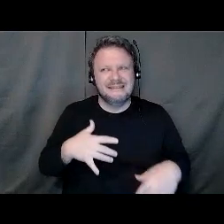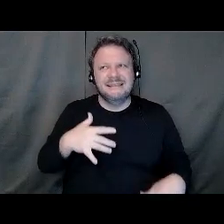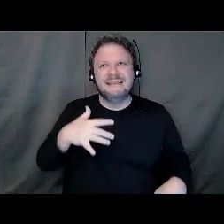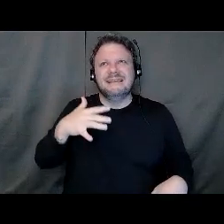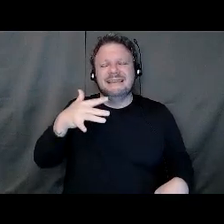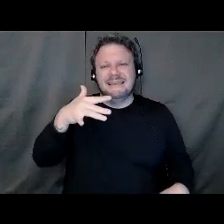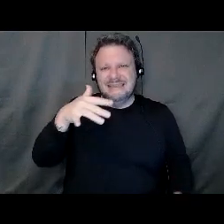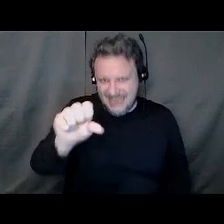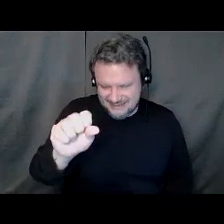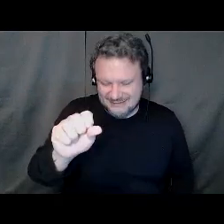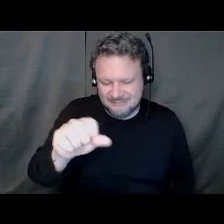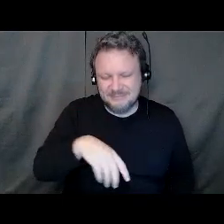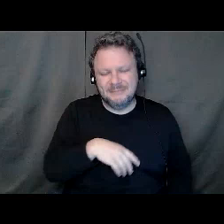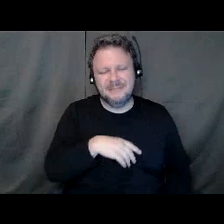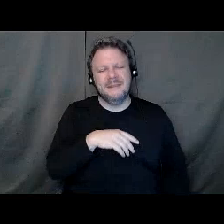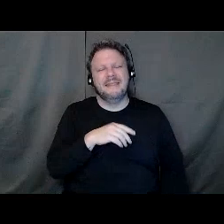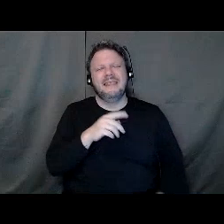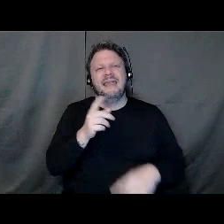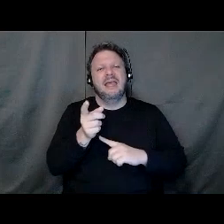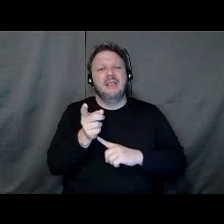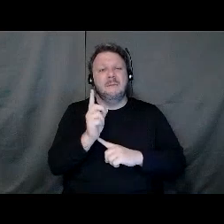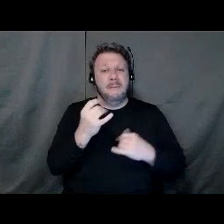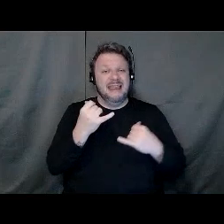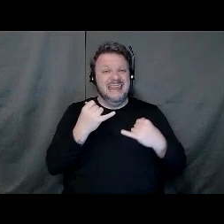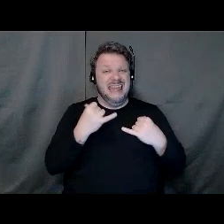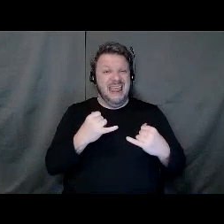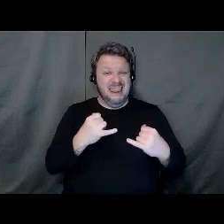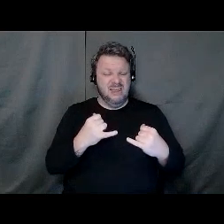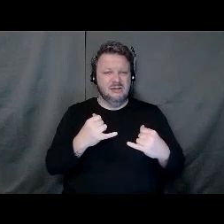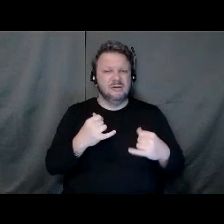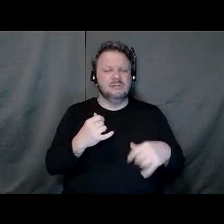Yes, the moment we are in now seems to be you